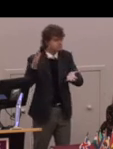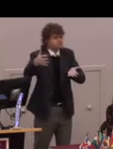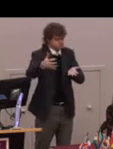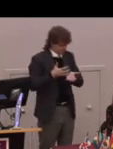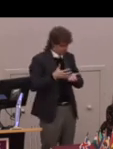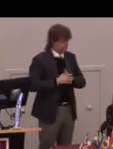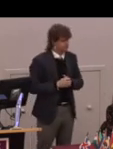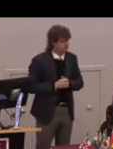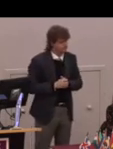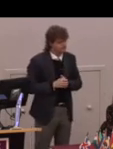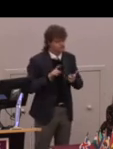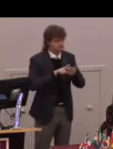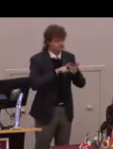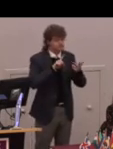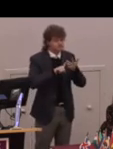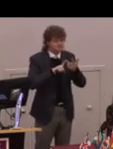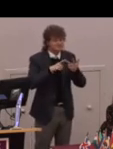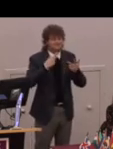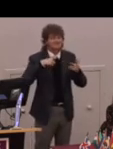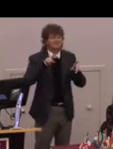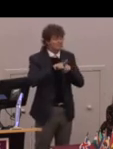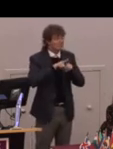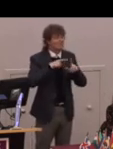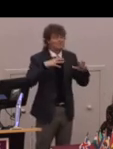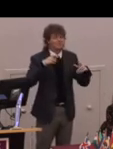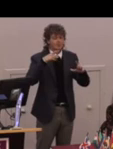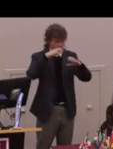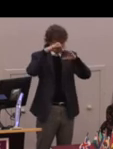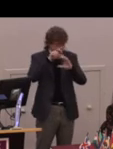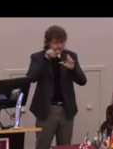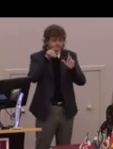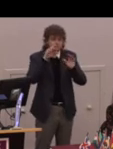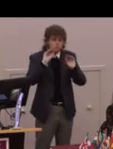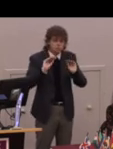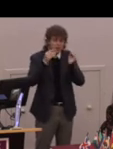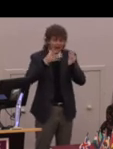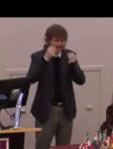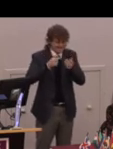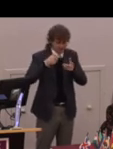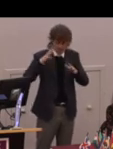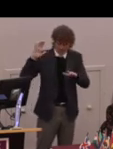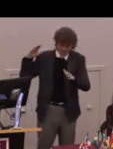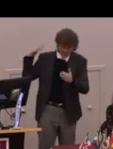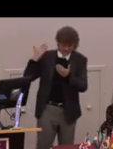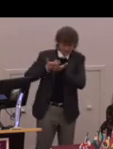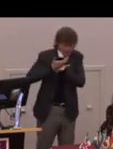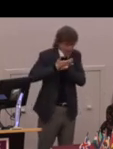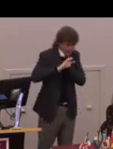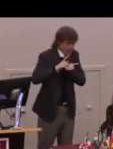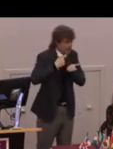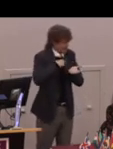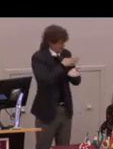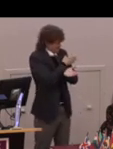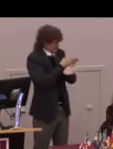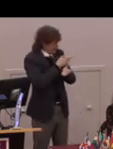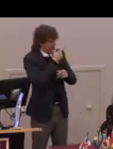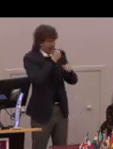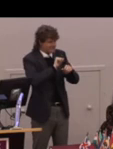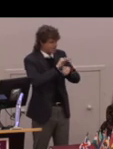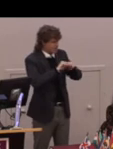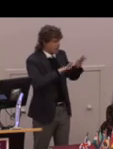in consideration of how the pandemic has left us further invisiblised and ignored.